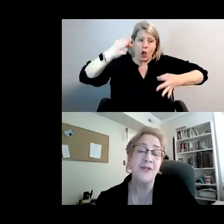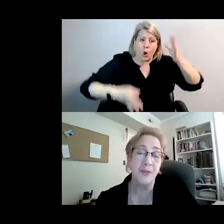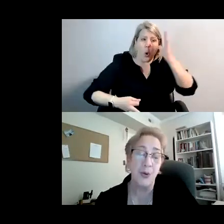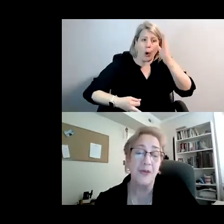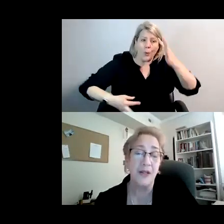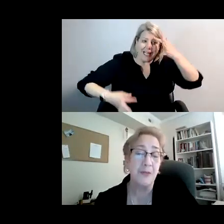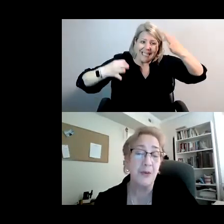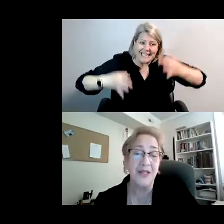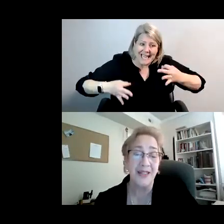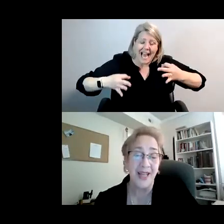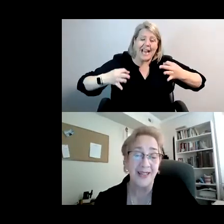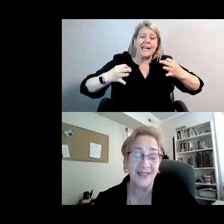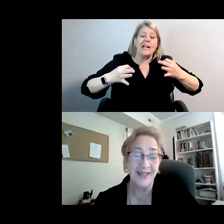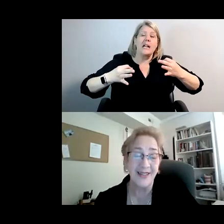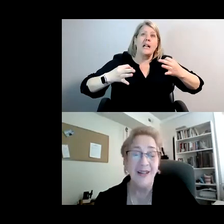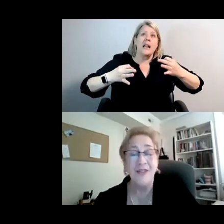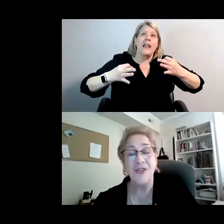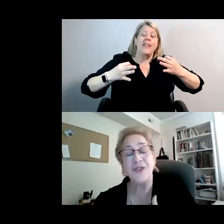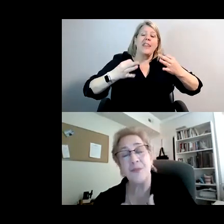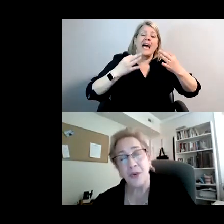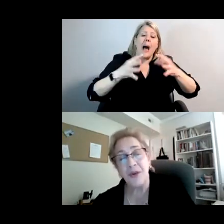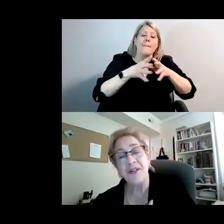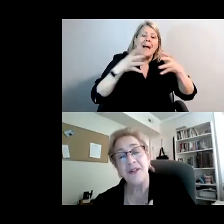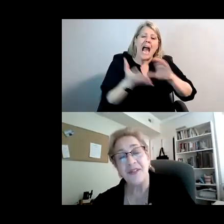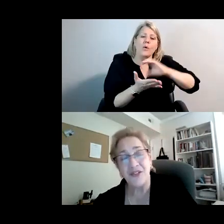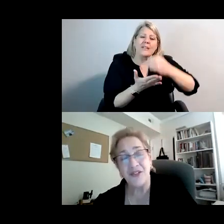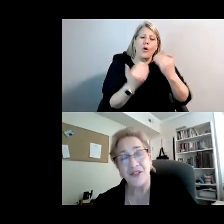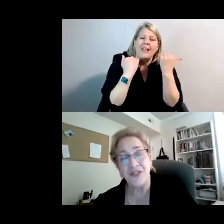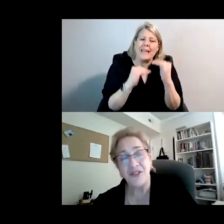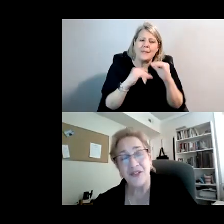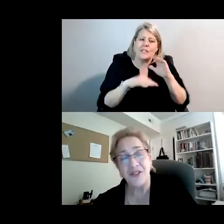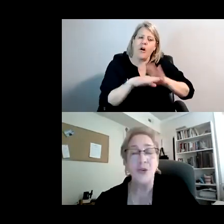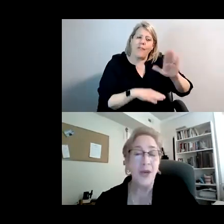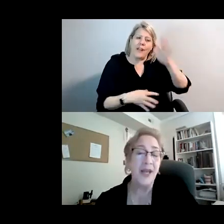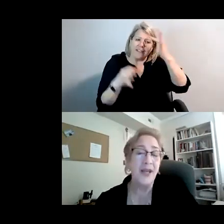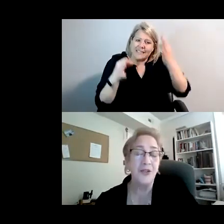of support that the person gets. The supported decision-making is a way